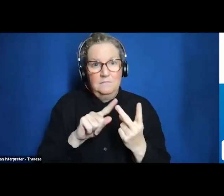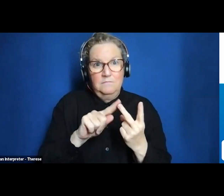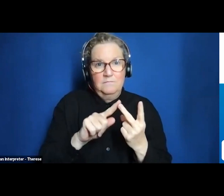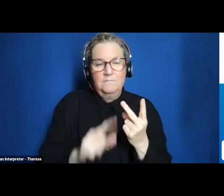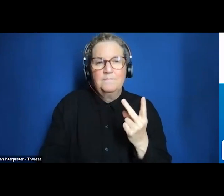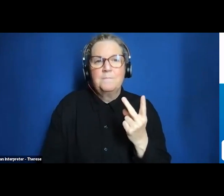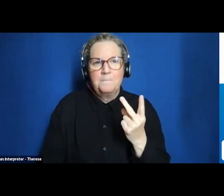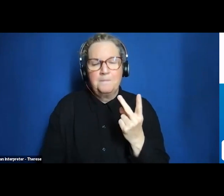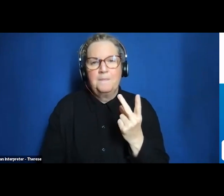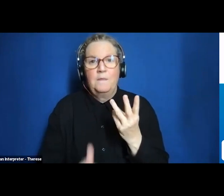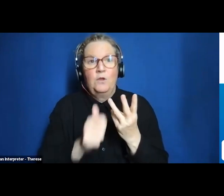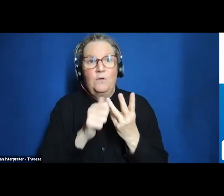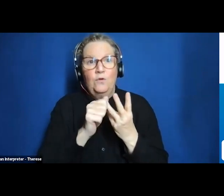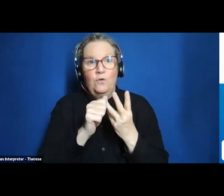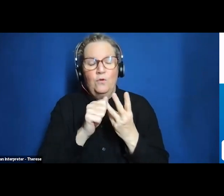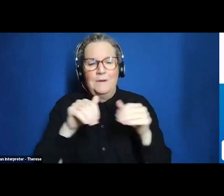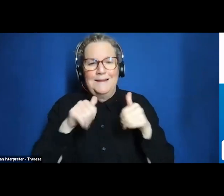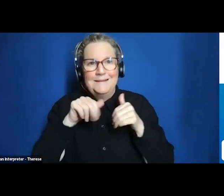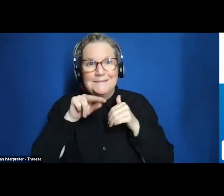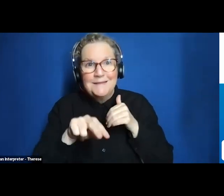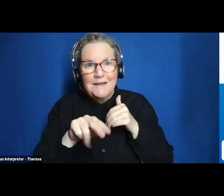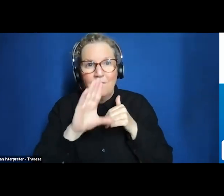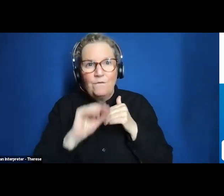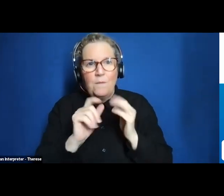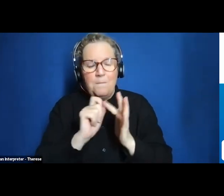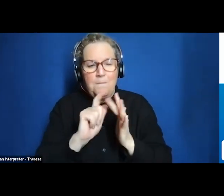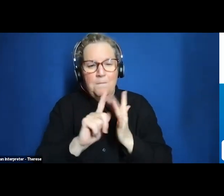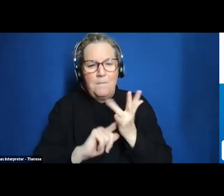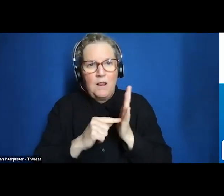The third is the insight from the pilot programs that were run